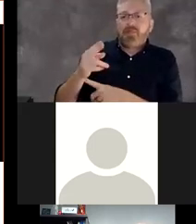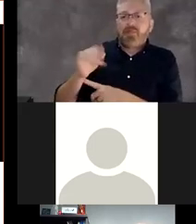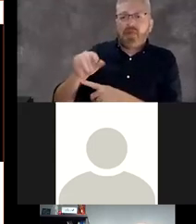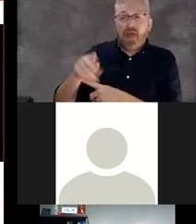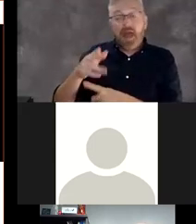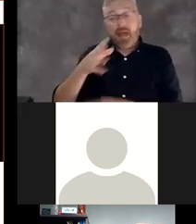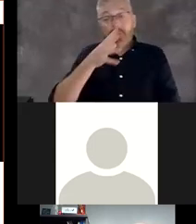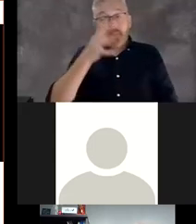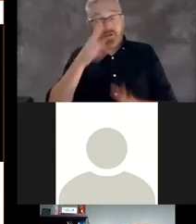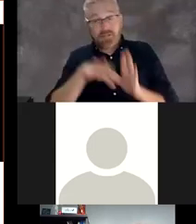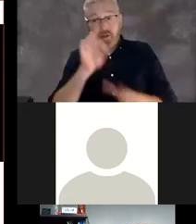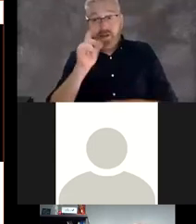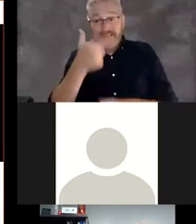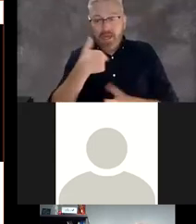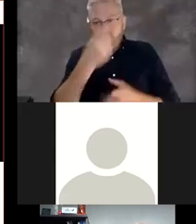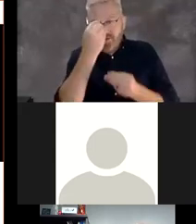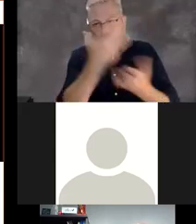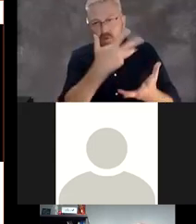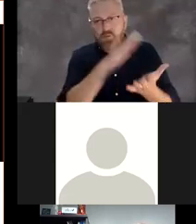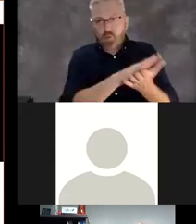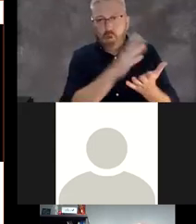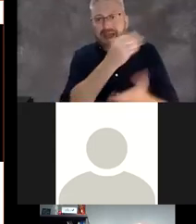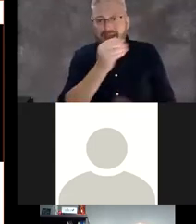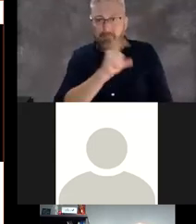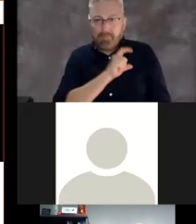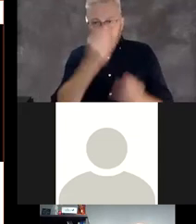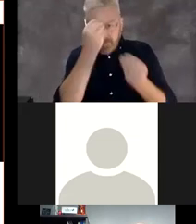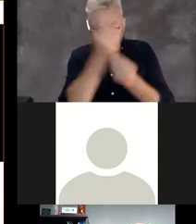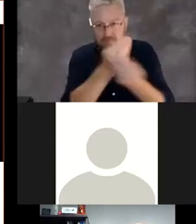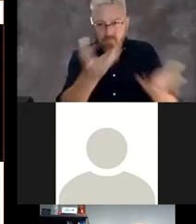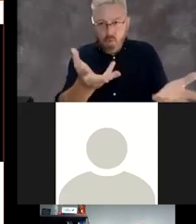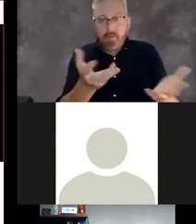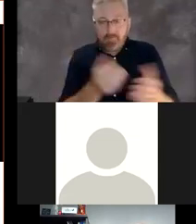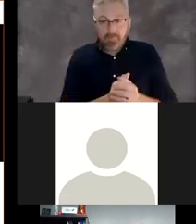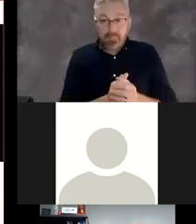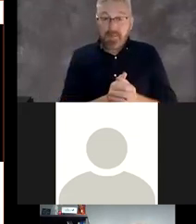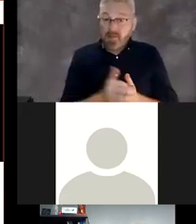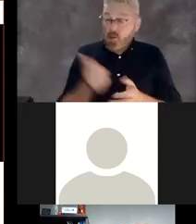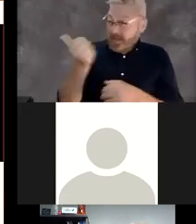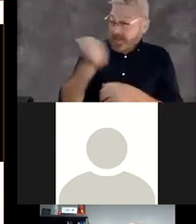AND REPORTS IT TO THE SCHOOL AND TO LAW ENFORCEMENT. HAVE ANY IOWA LAWS BEEN VIOLATED.